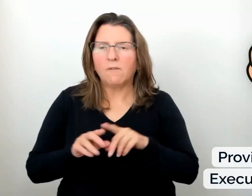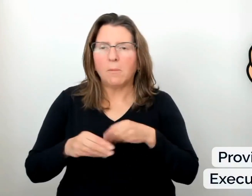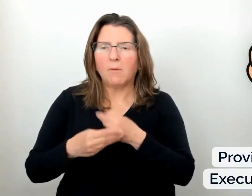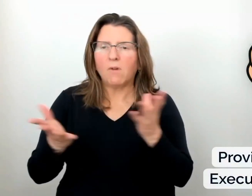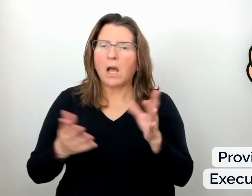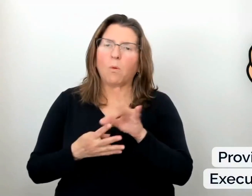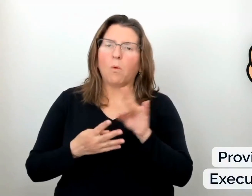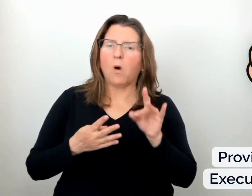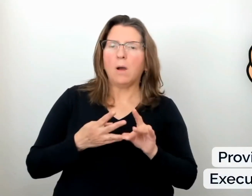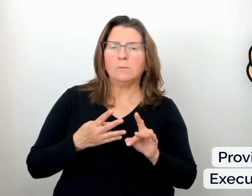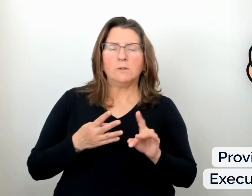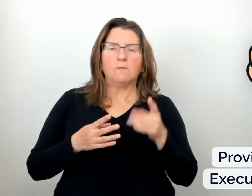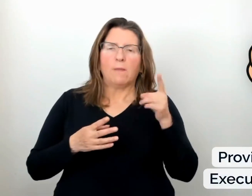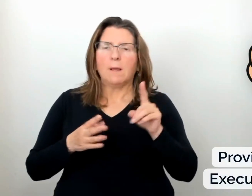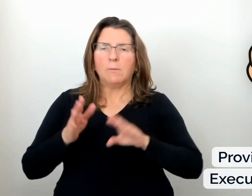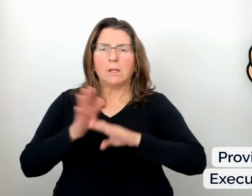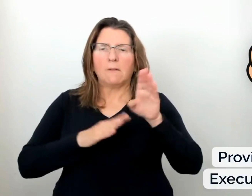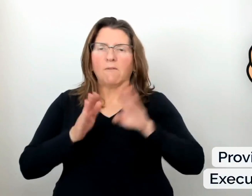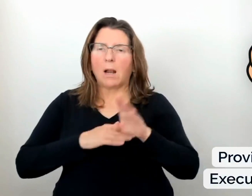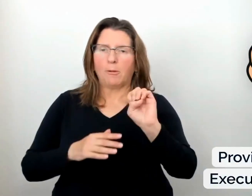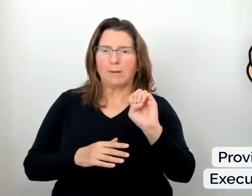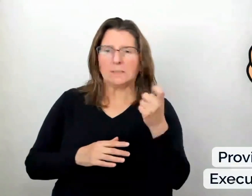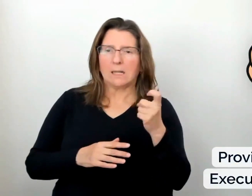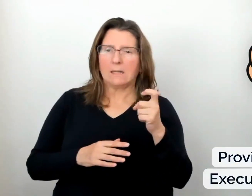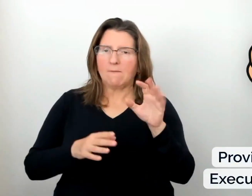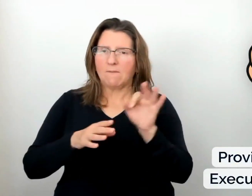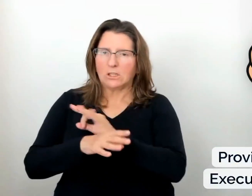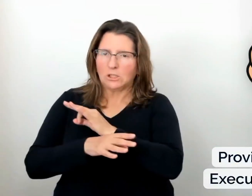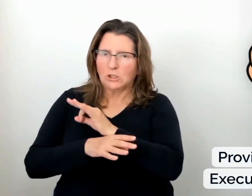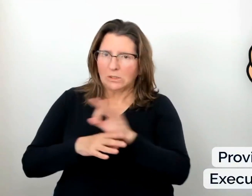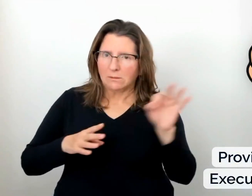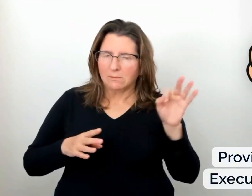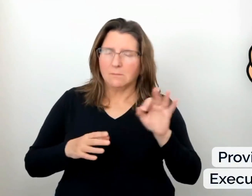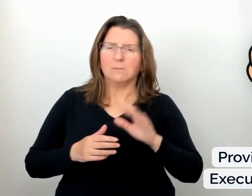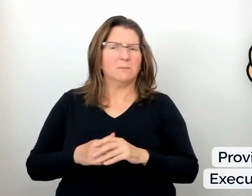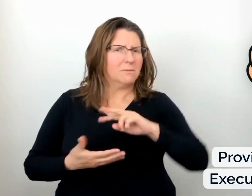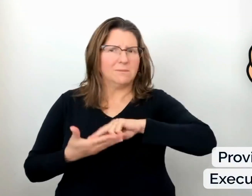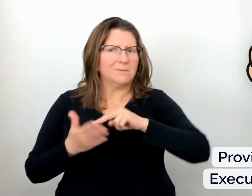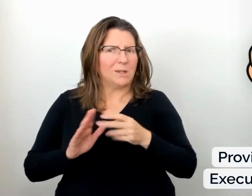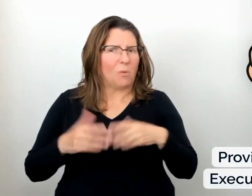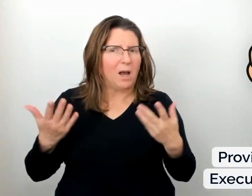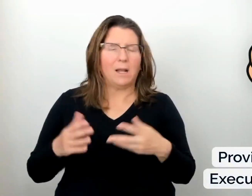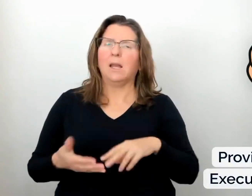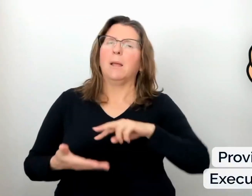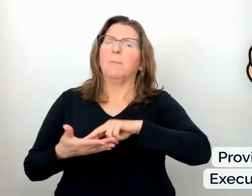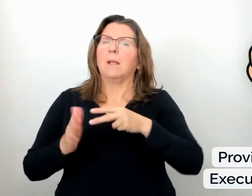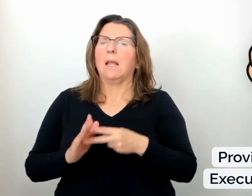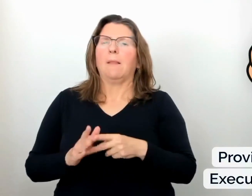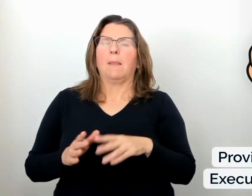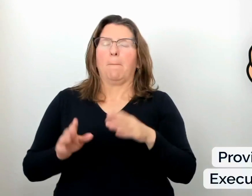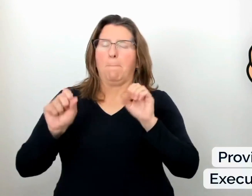Provide opportunities for students to engage the executive functions of their brains.